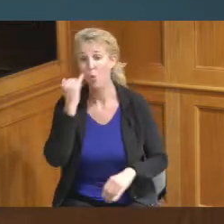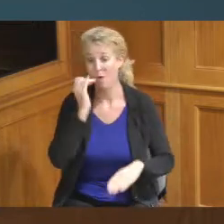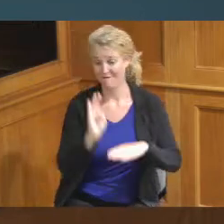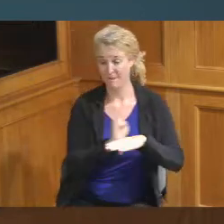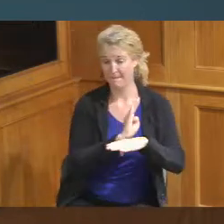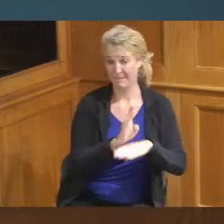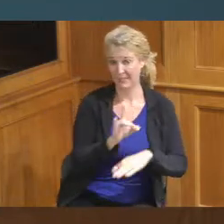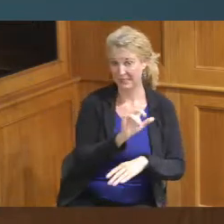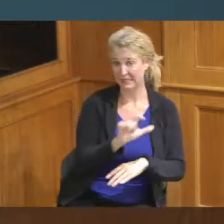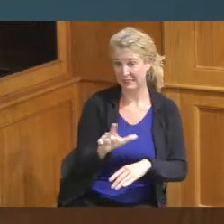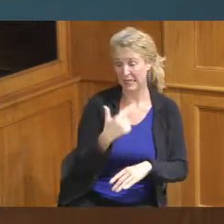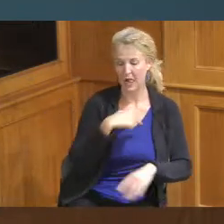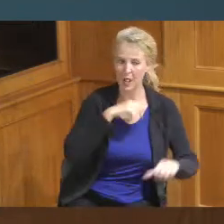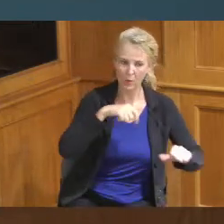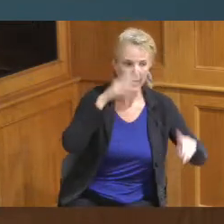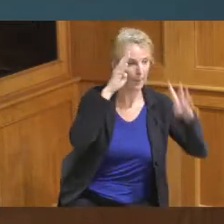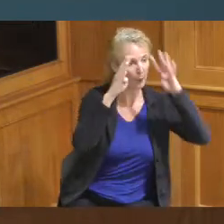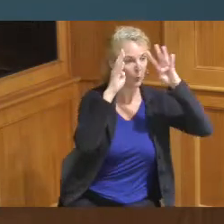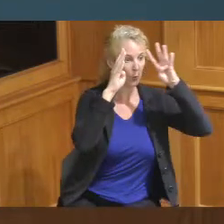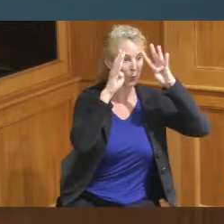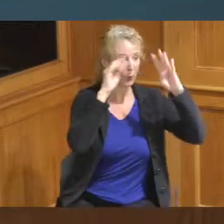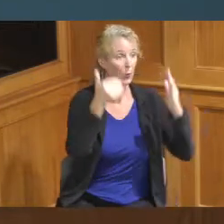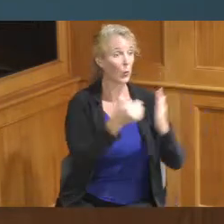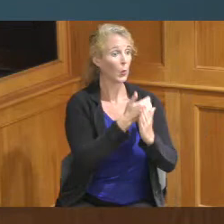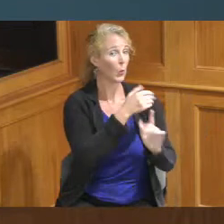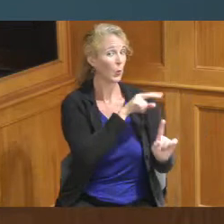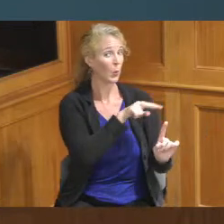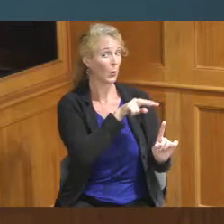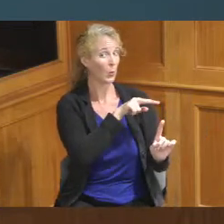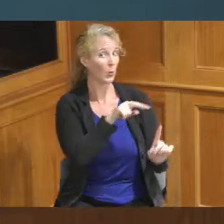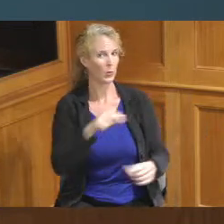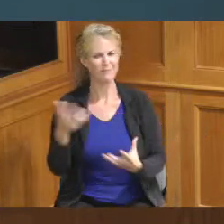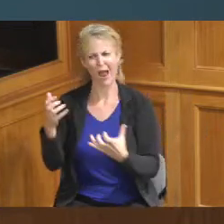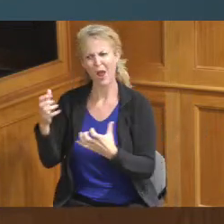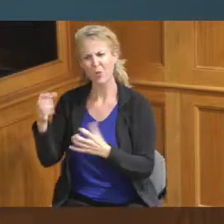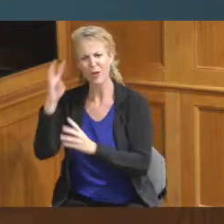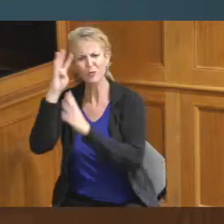creative we can come up with some I'm just asking can we get creative can we stretch it can we not